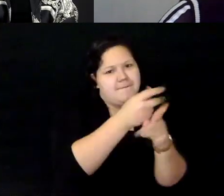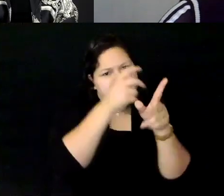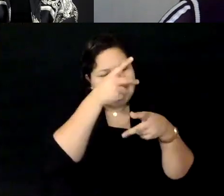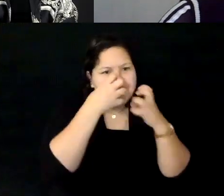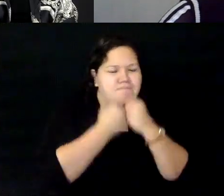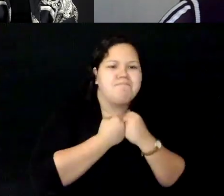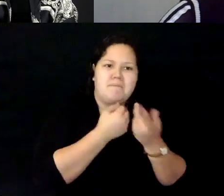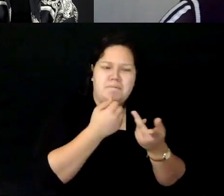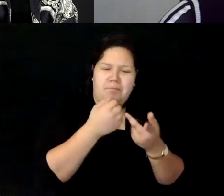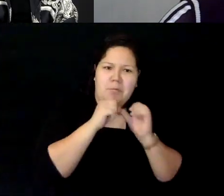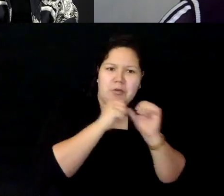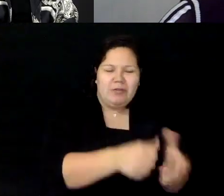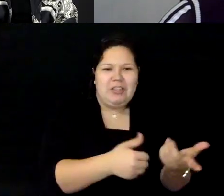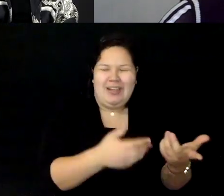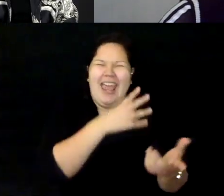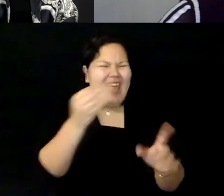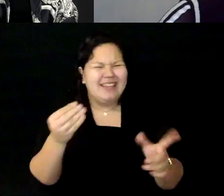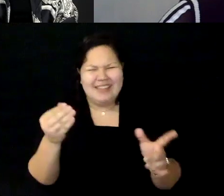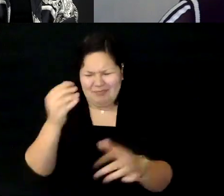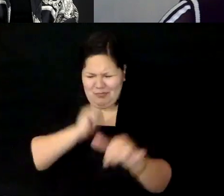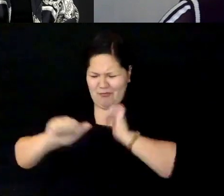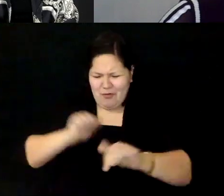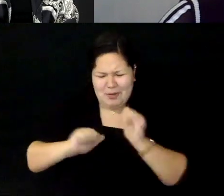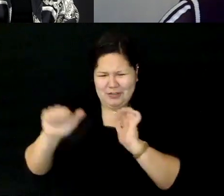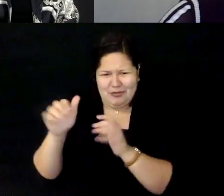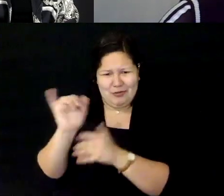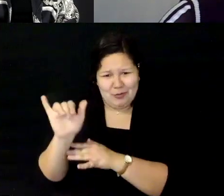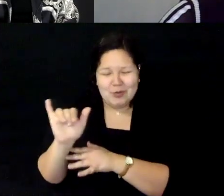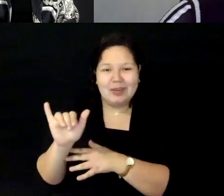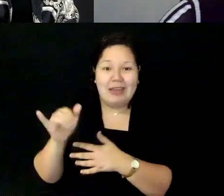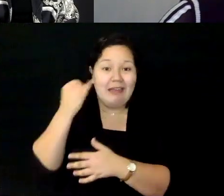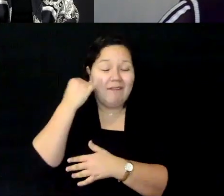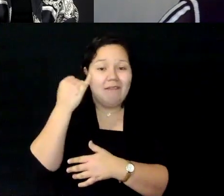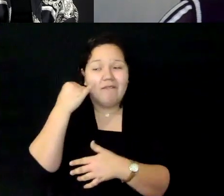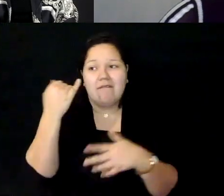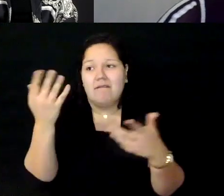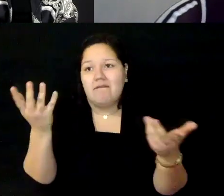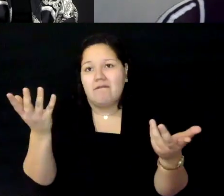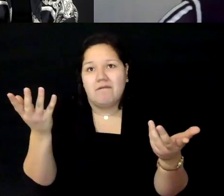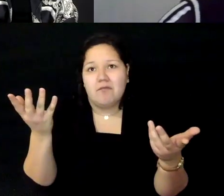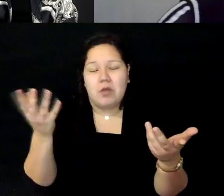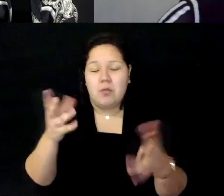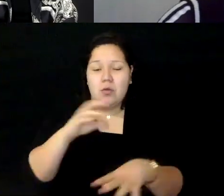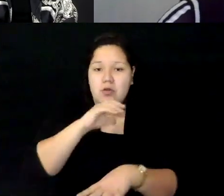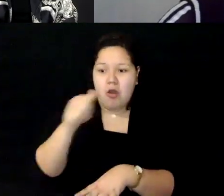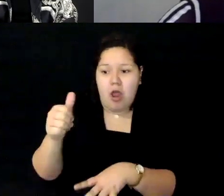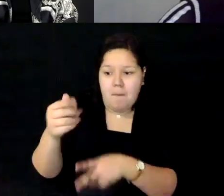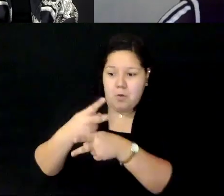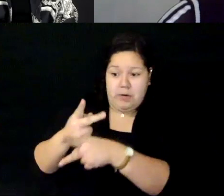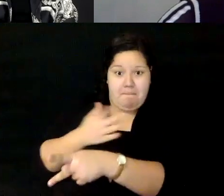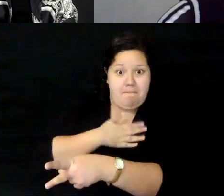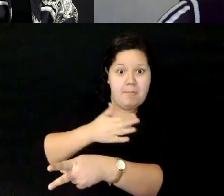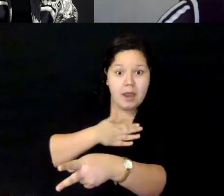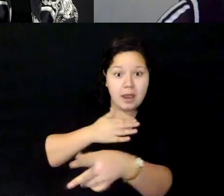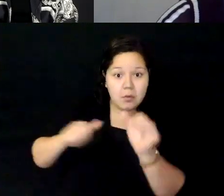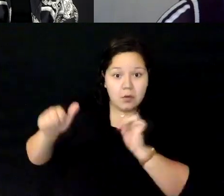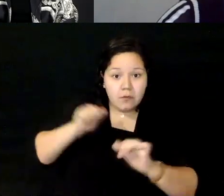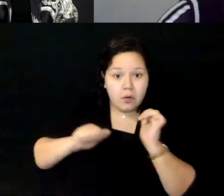being a performance, even if we're not producing our own performances, you know, if we get hired to